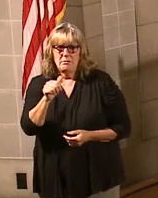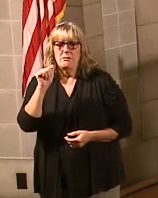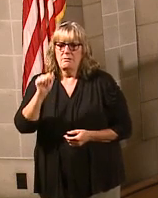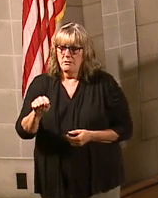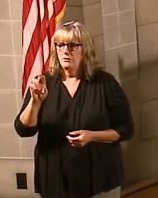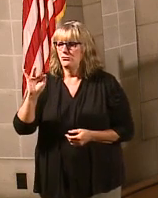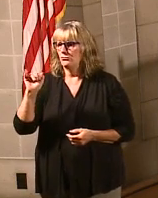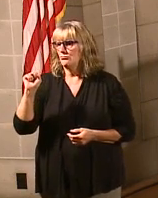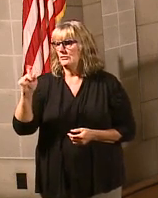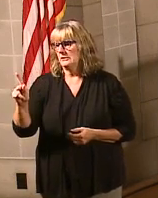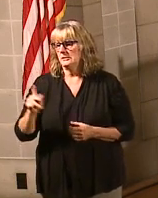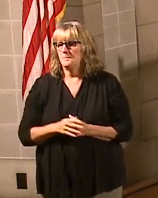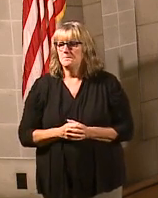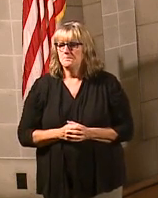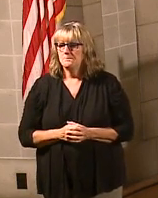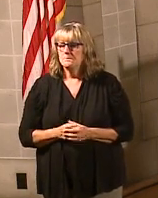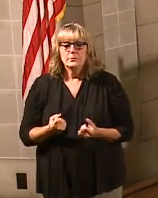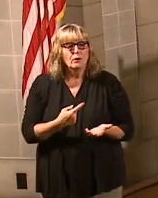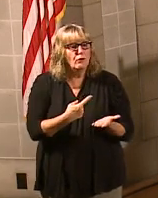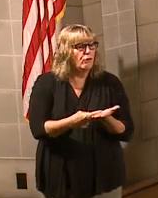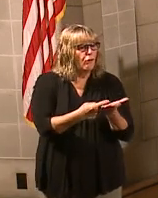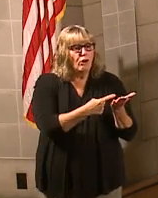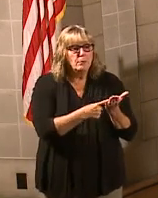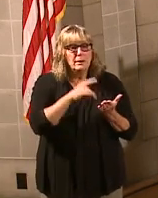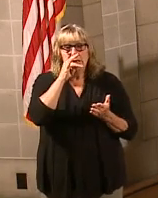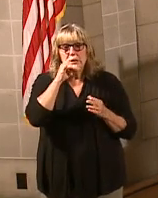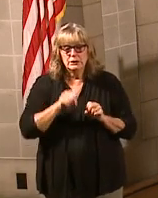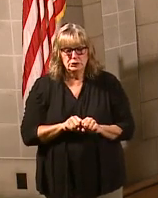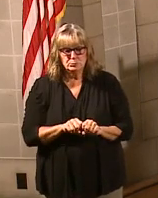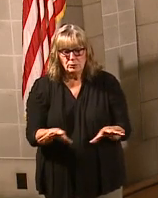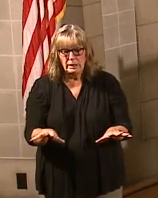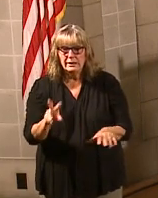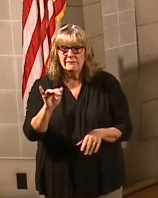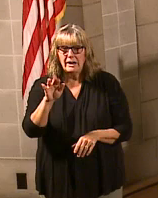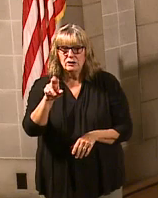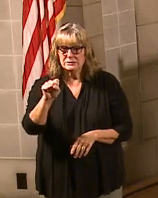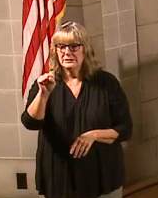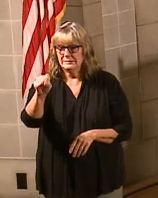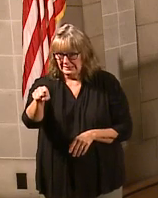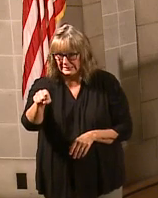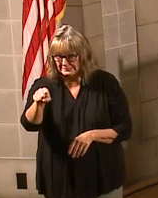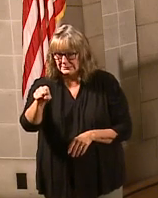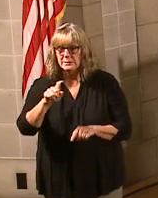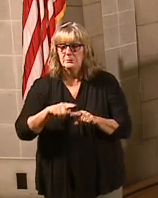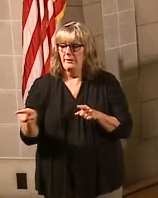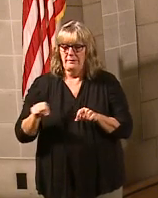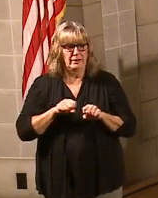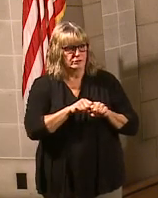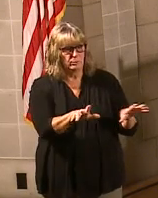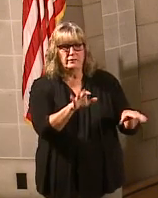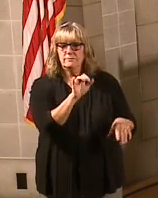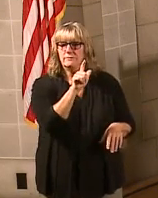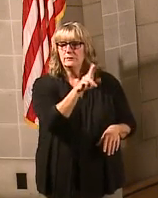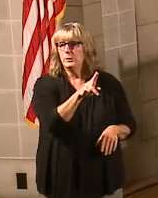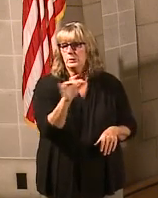FLU SEASON. WE DON'T MASK UP KIDS FOR THE FLU. THERE'S NO REASON TO MASK THEM UP FOR THE CORONAVIRUS.